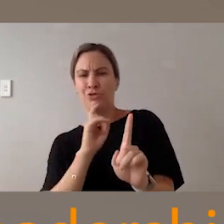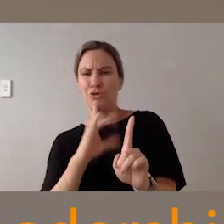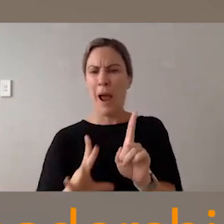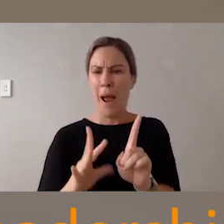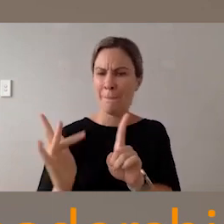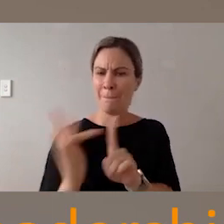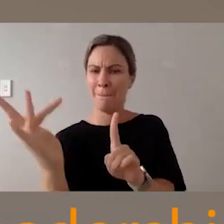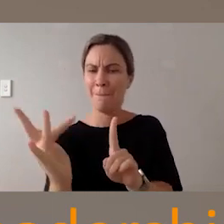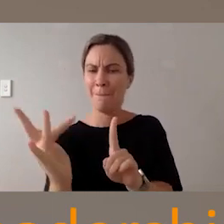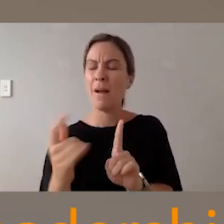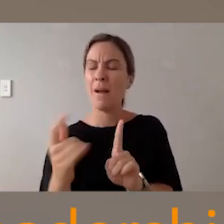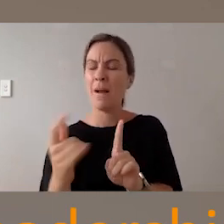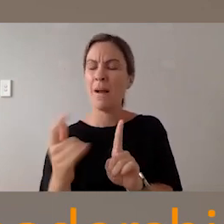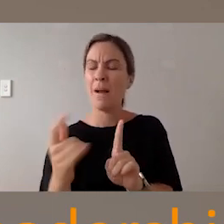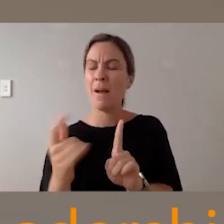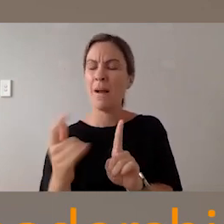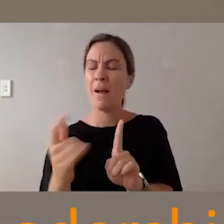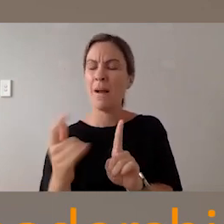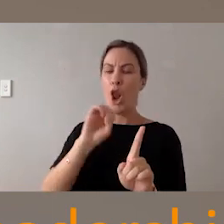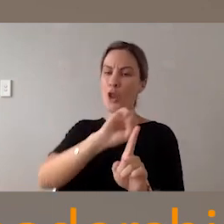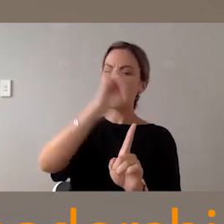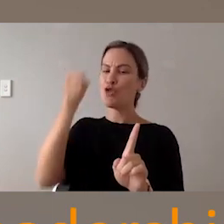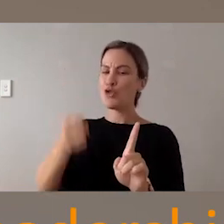who is more like the shepherd. Be the leader that brings people